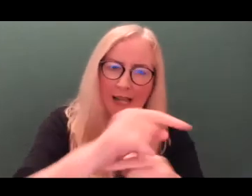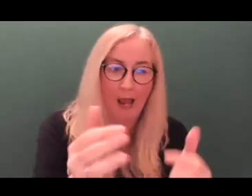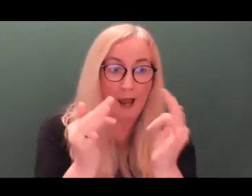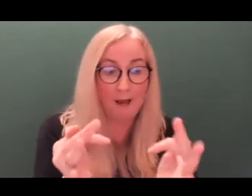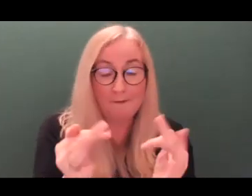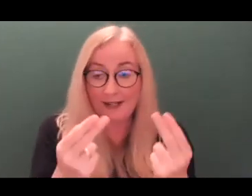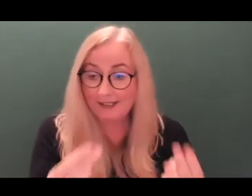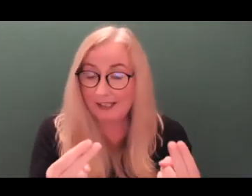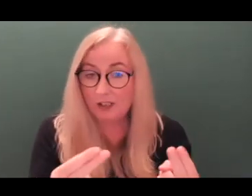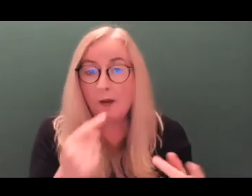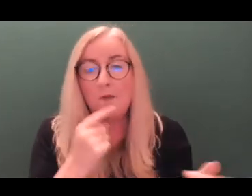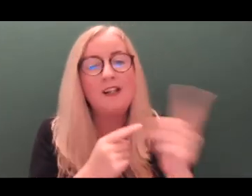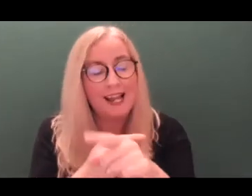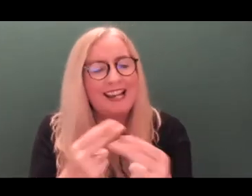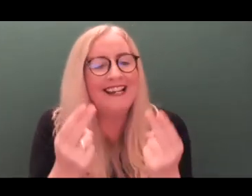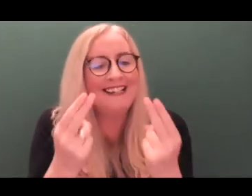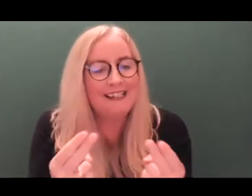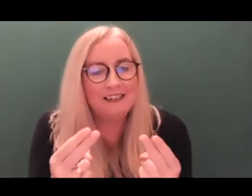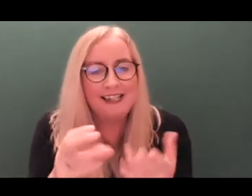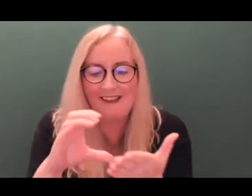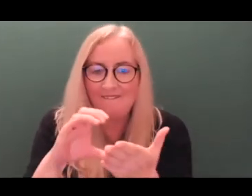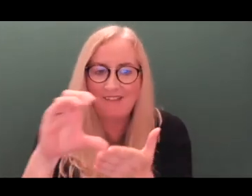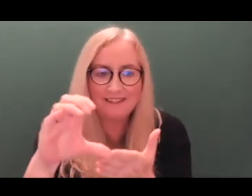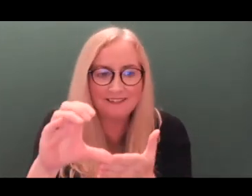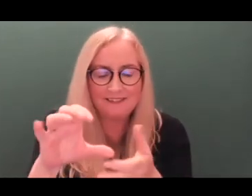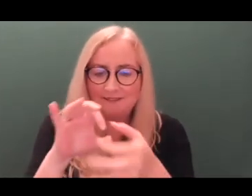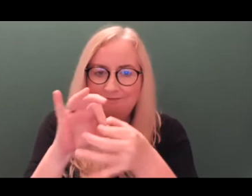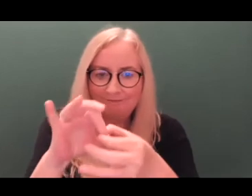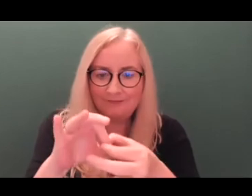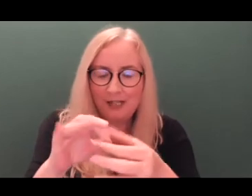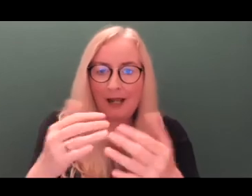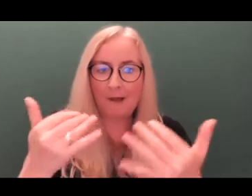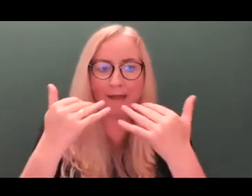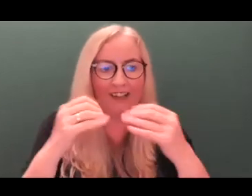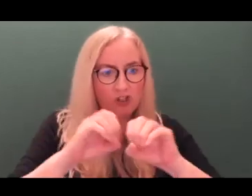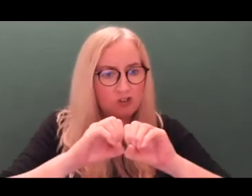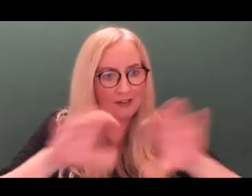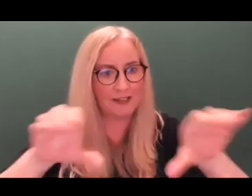said, there needs fob investment in the messaging so it becomes that everybody knows about this and